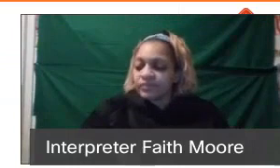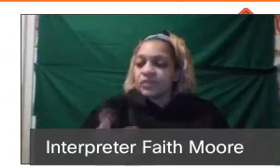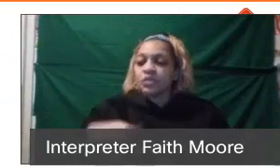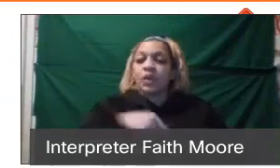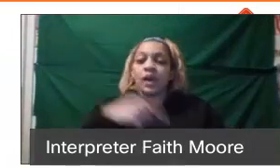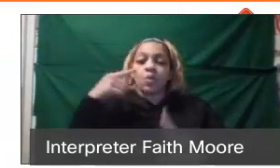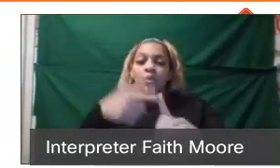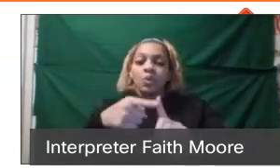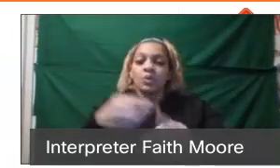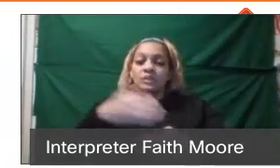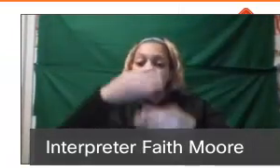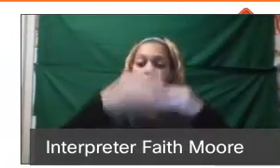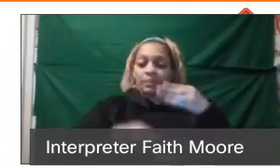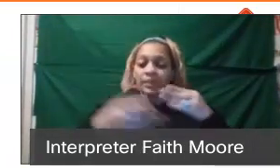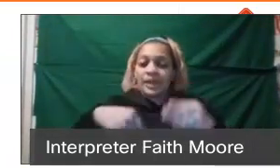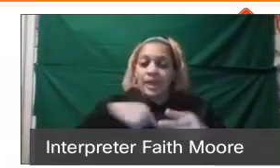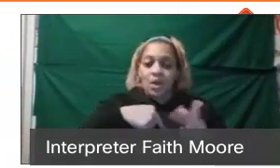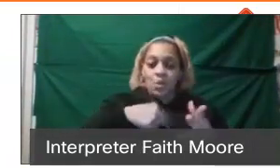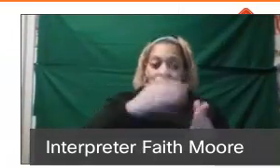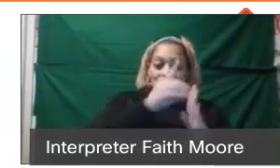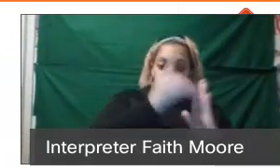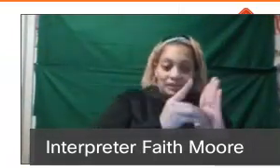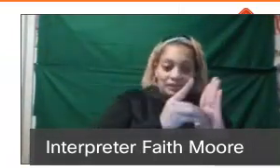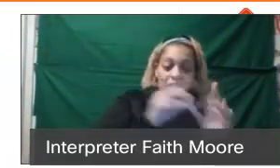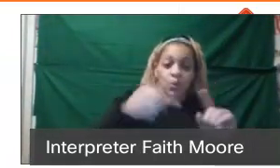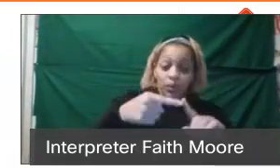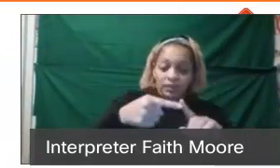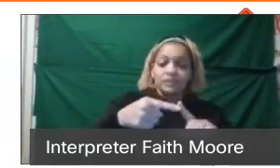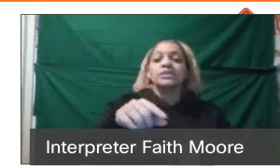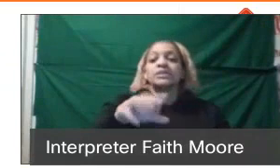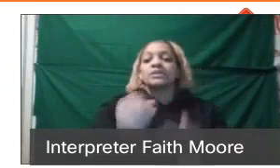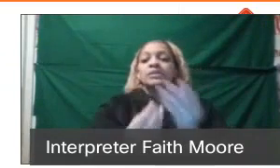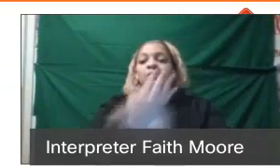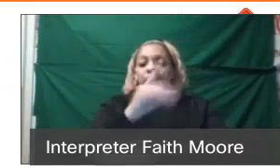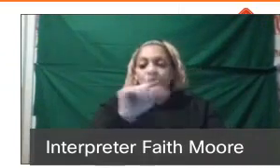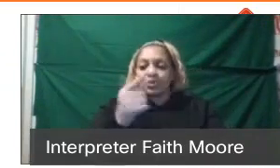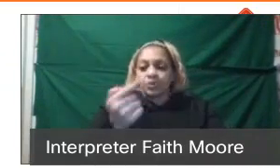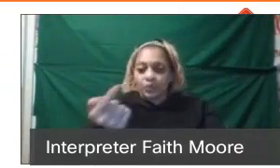This bank 2021, so, and now we're looking to.